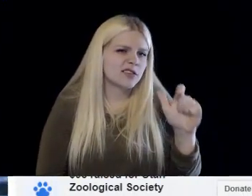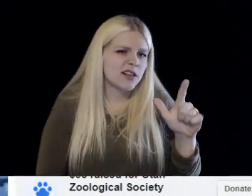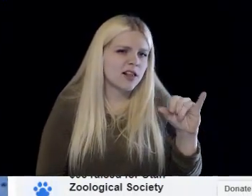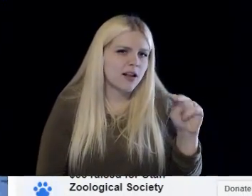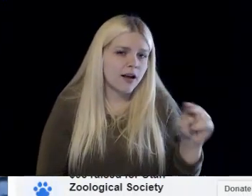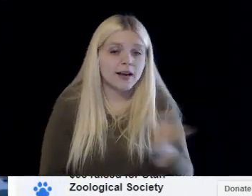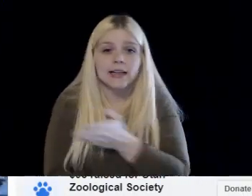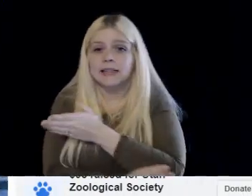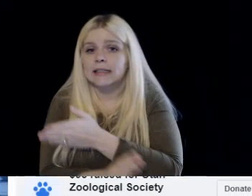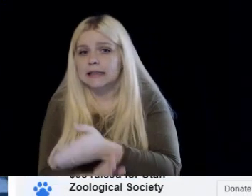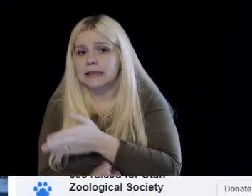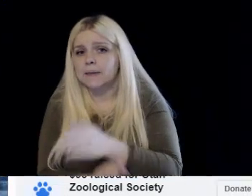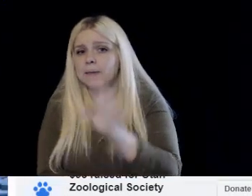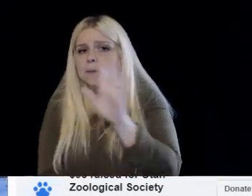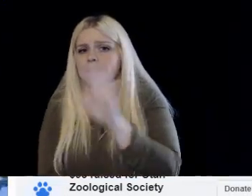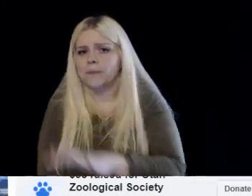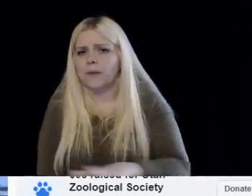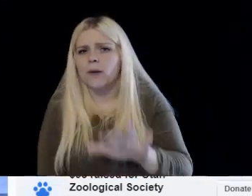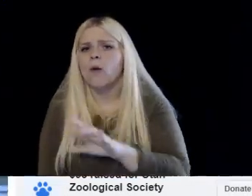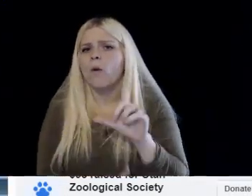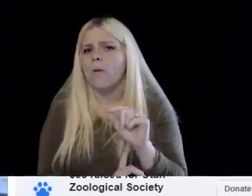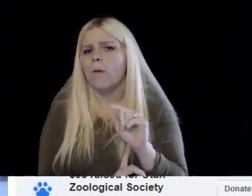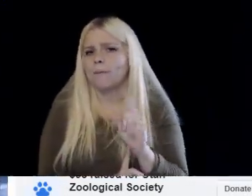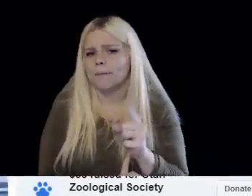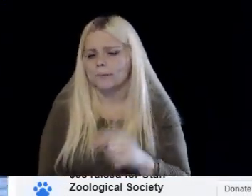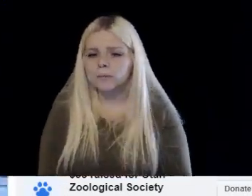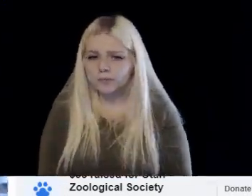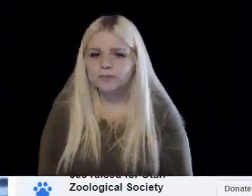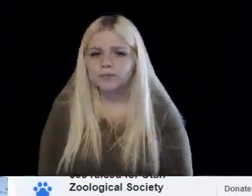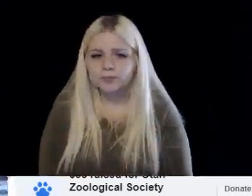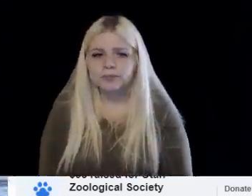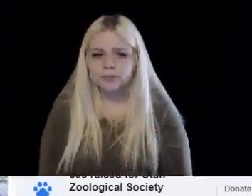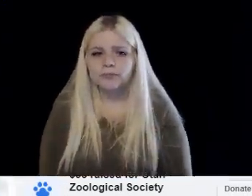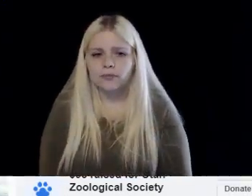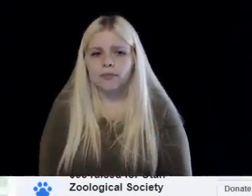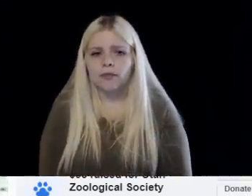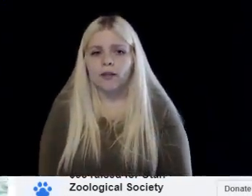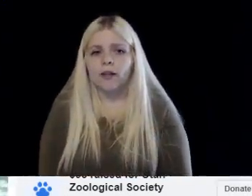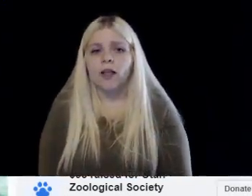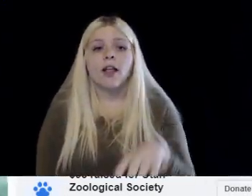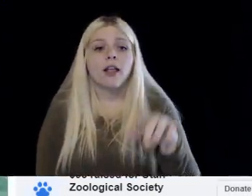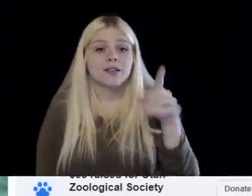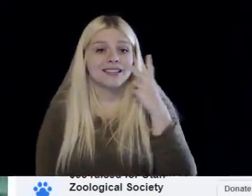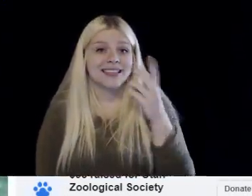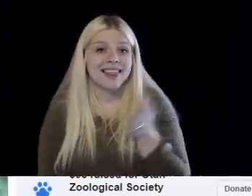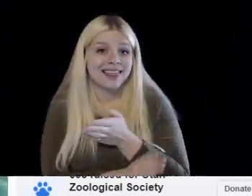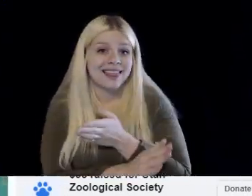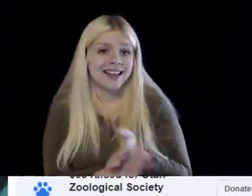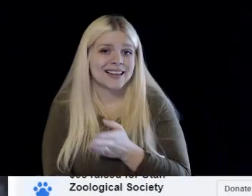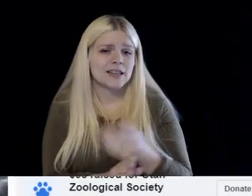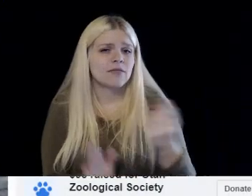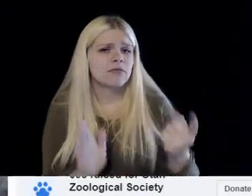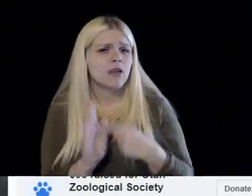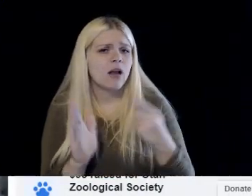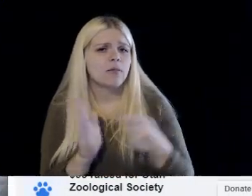Erica: Now, sometimes people come and the seals are curled up in that corner kind of sleeping. Michelle: Yes. Erica: Do they sleep underwater too, sometimes?